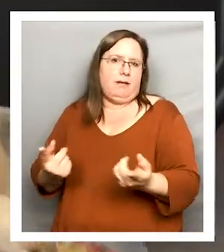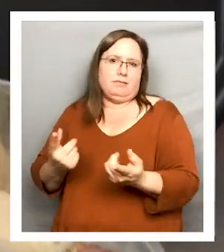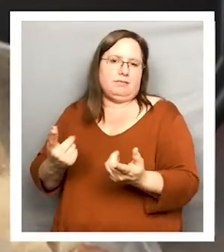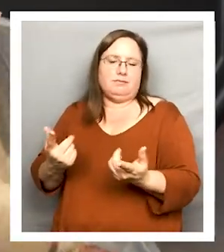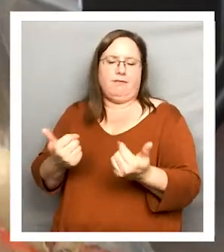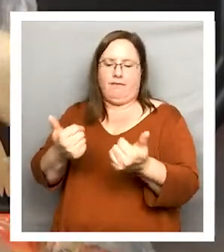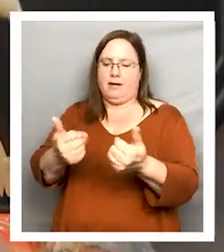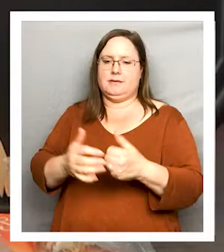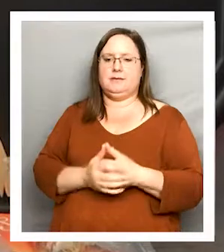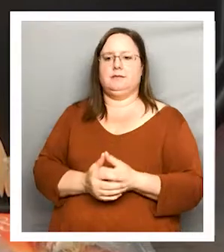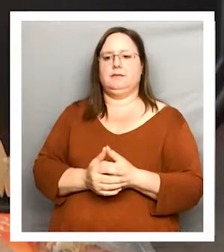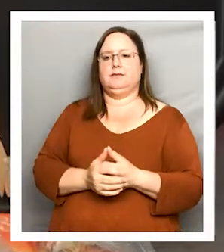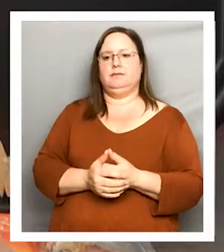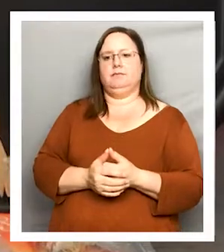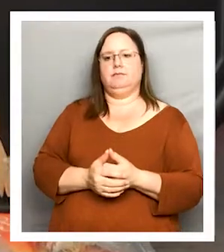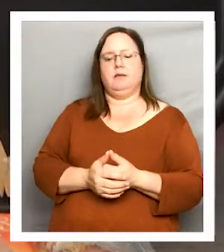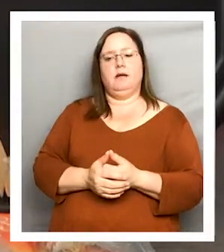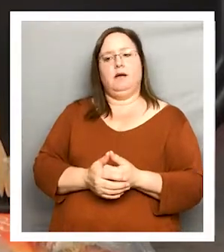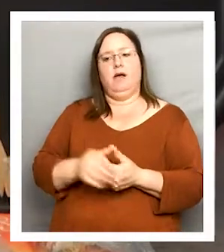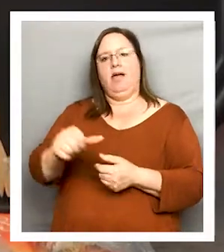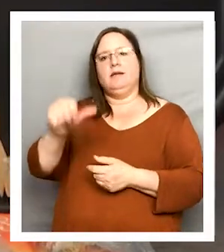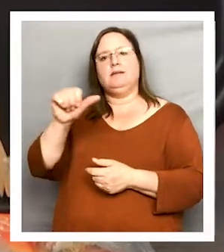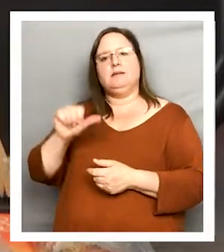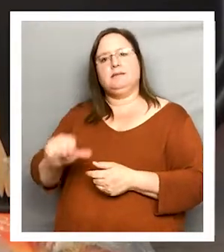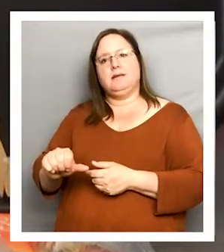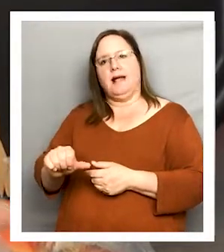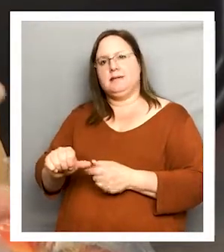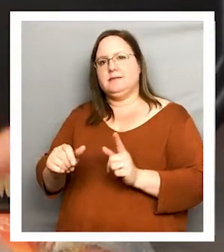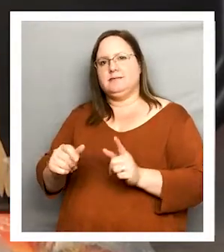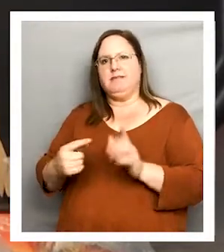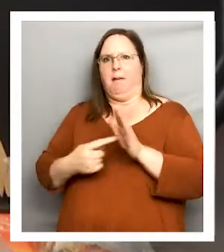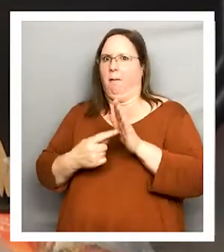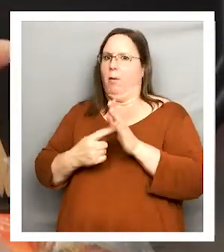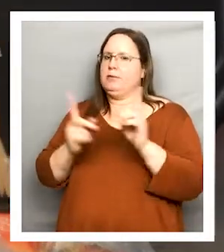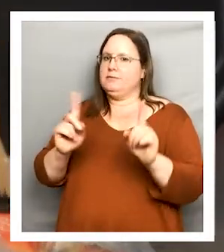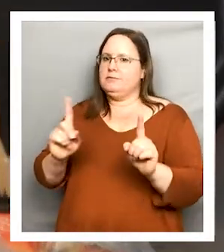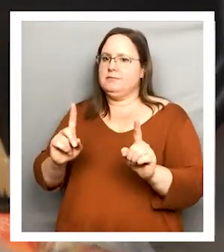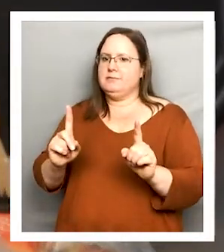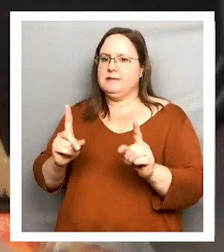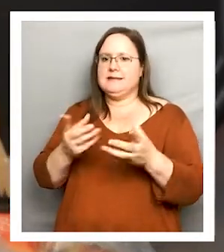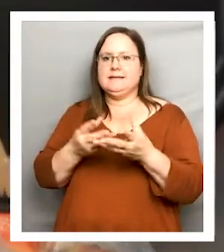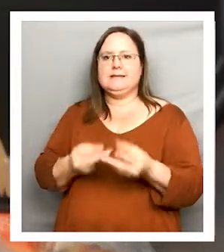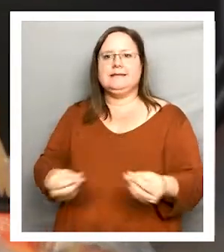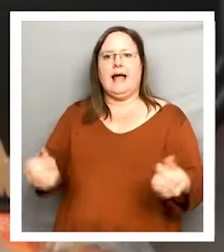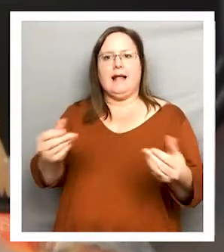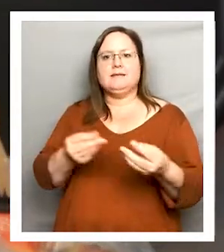is some sand so you can see in here i've got a bag of sand